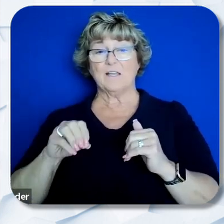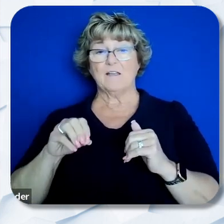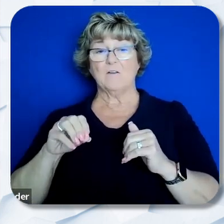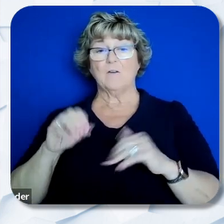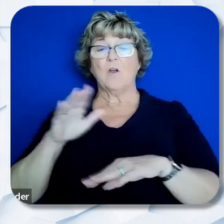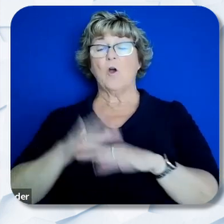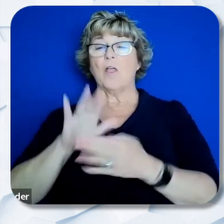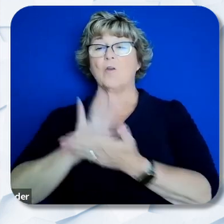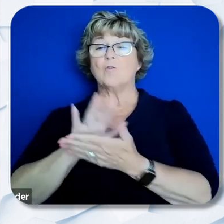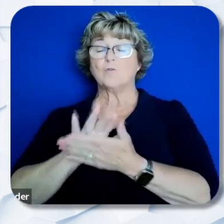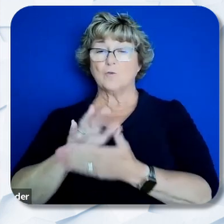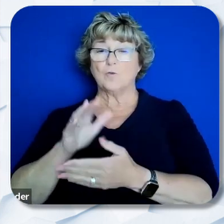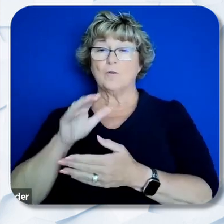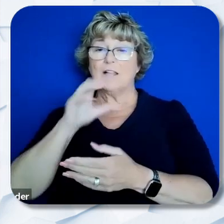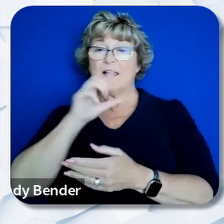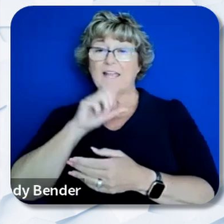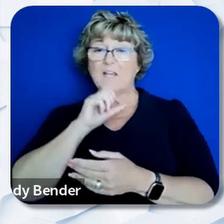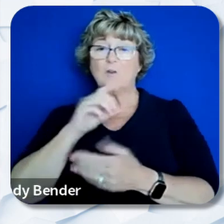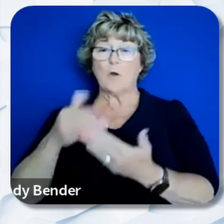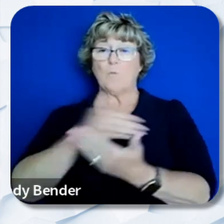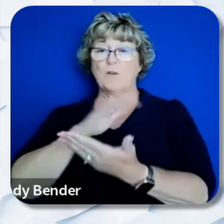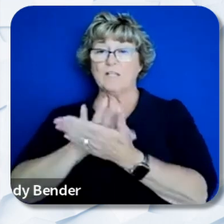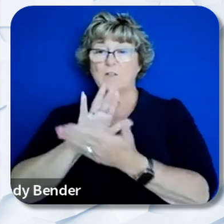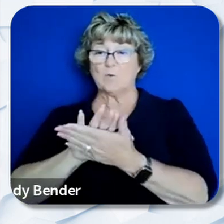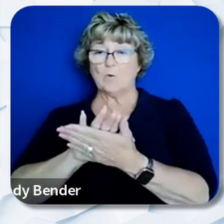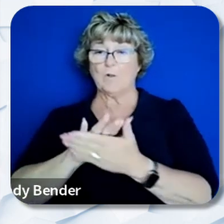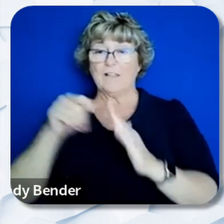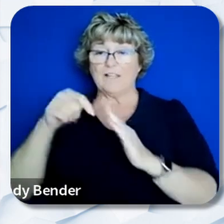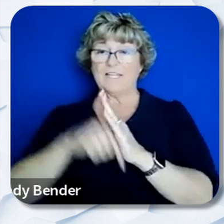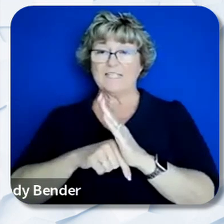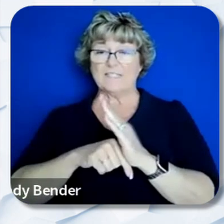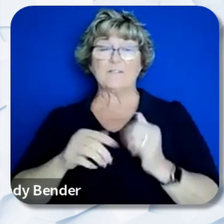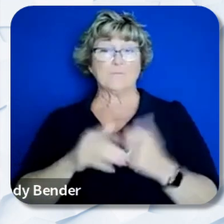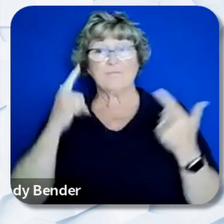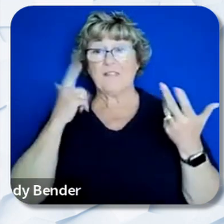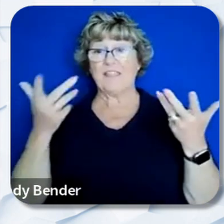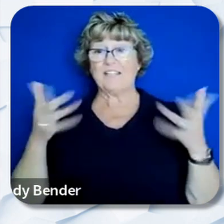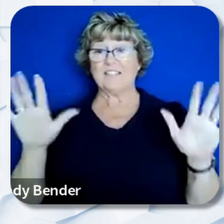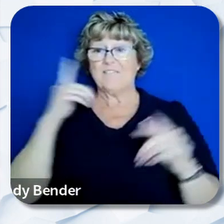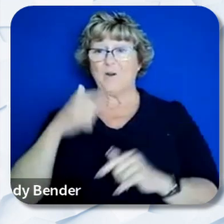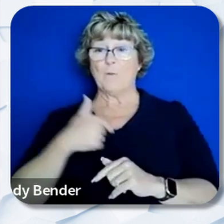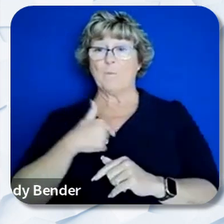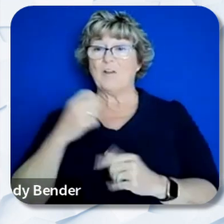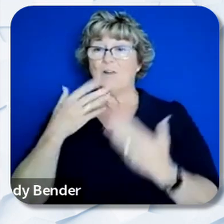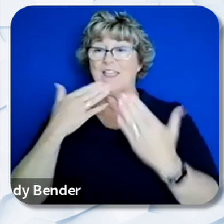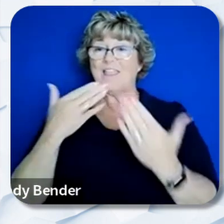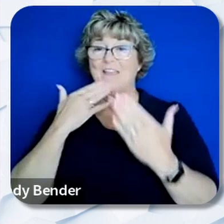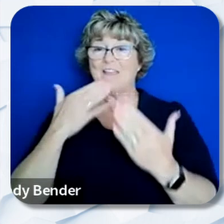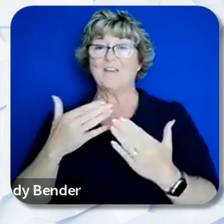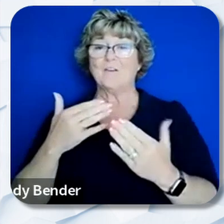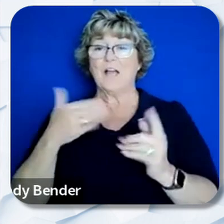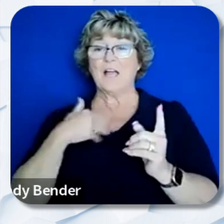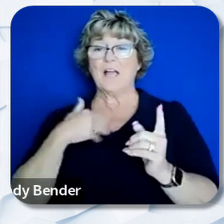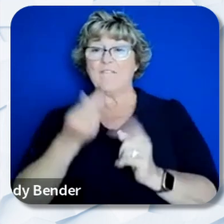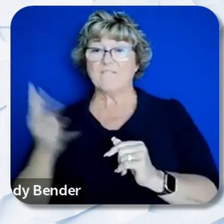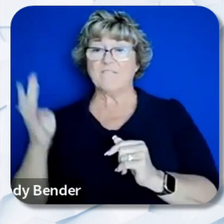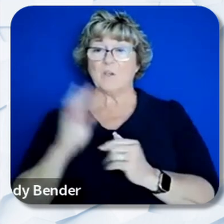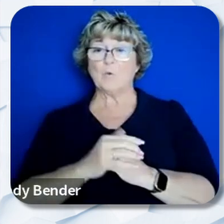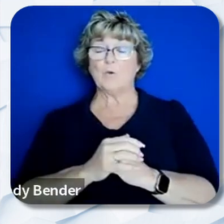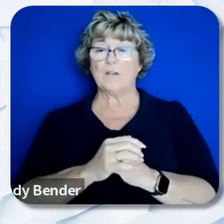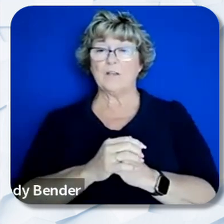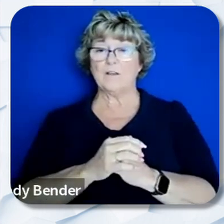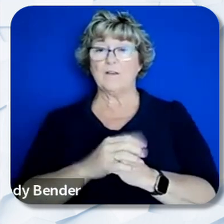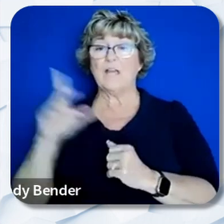age or preschool intensive. And I think that's it for me. So we have a few data related questions